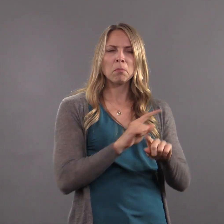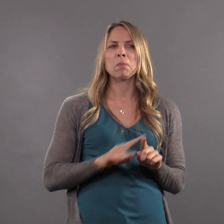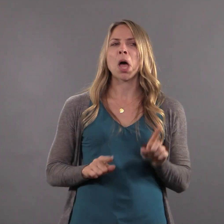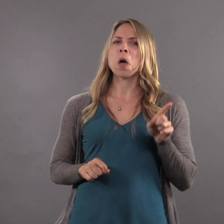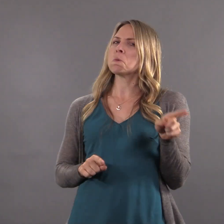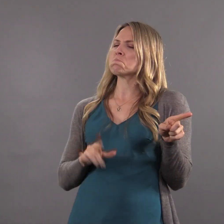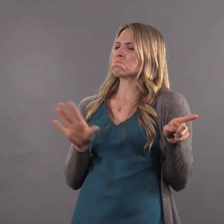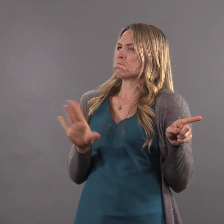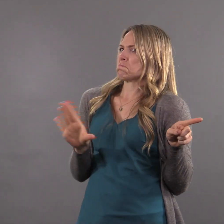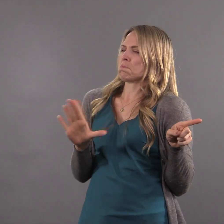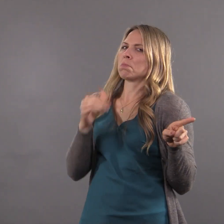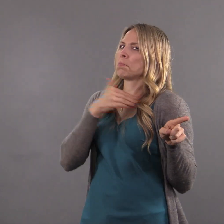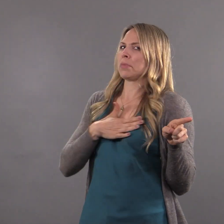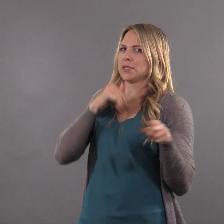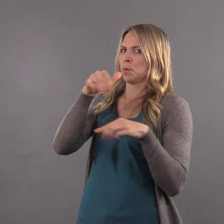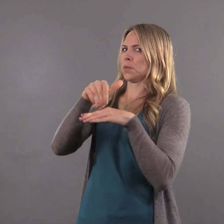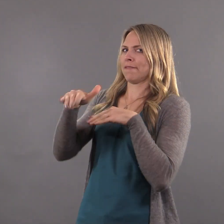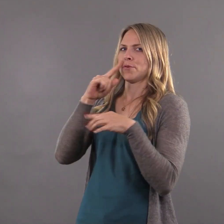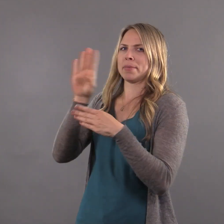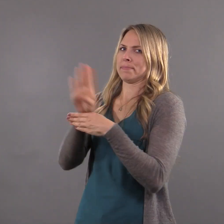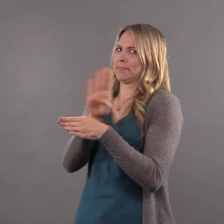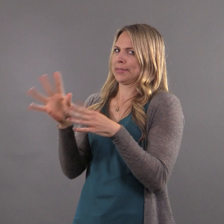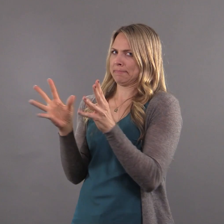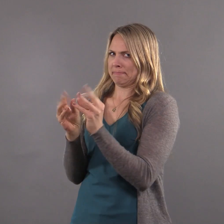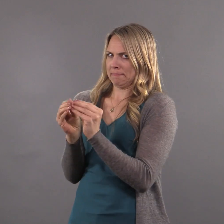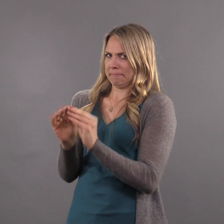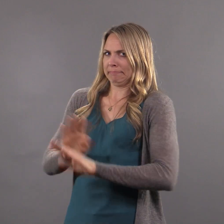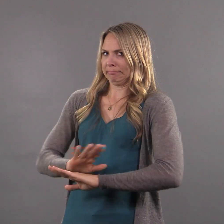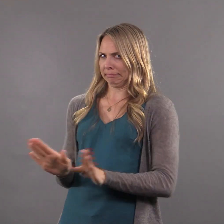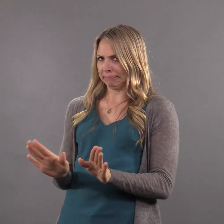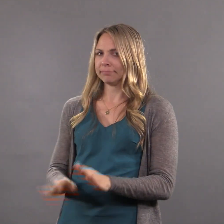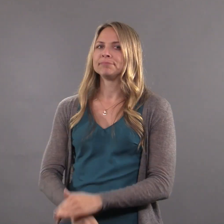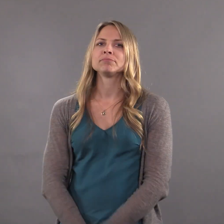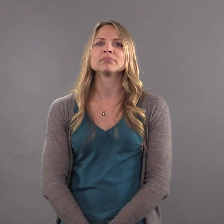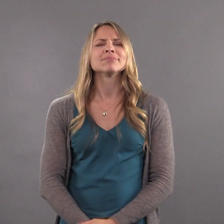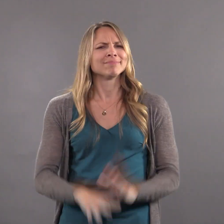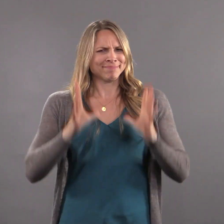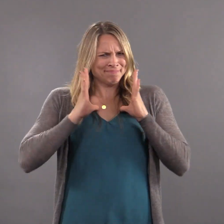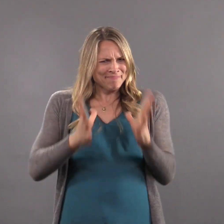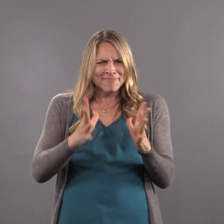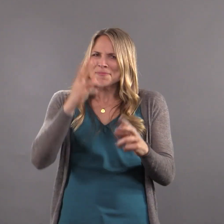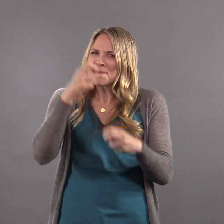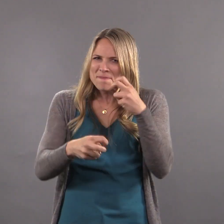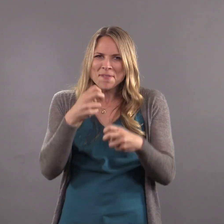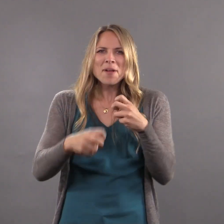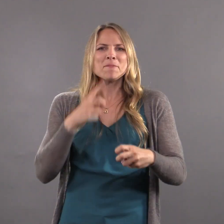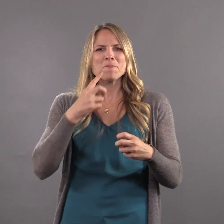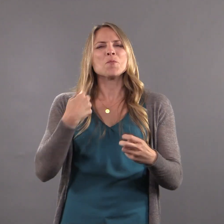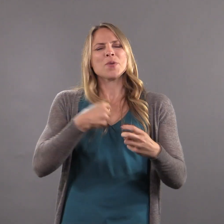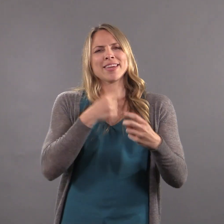but prefer them not for your business meeting? No problem!